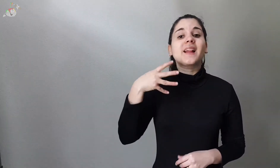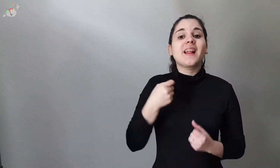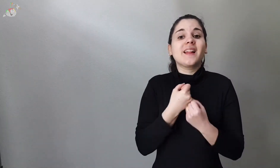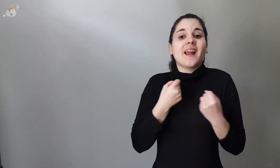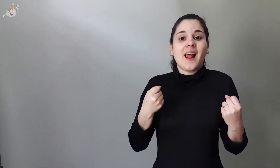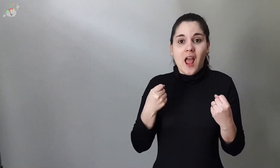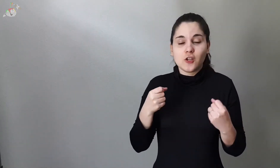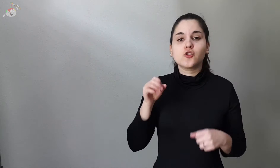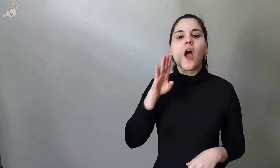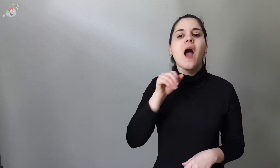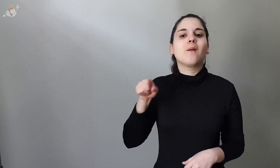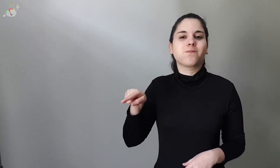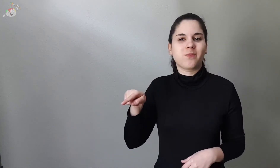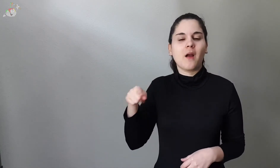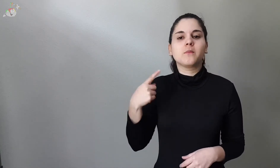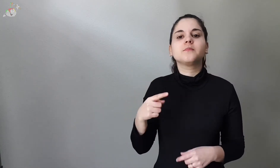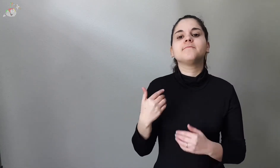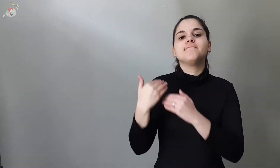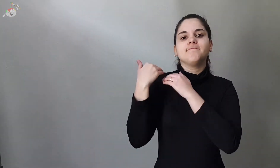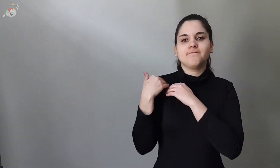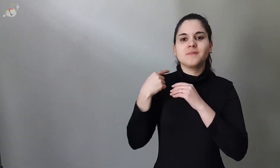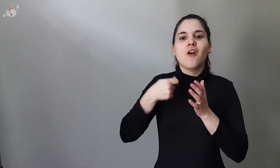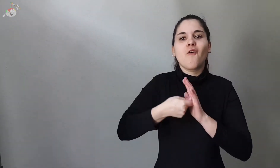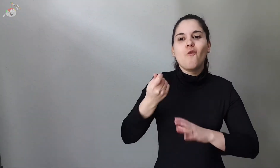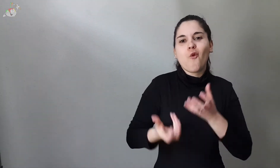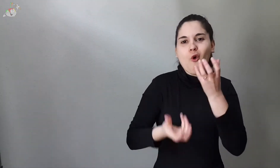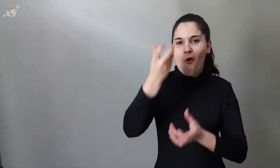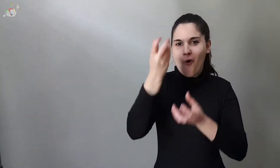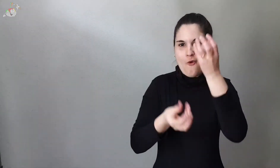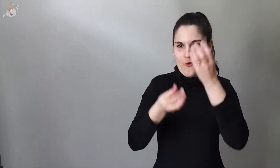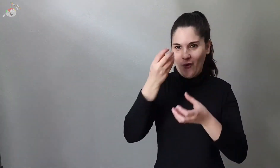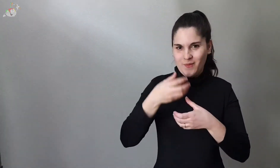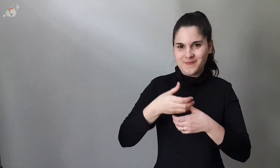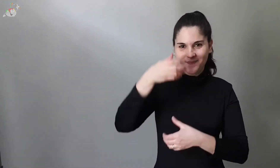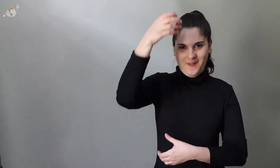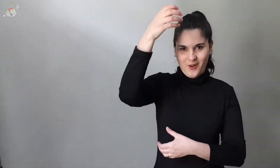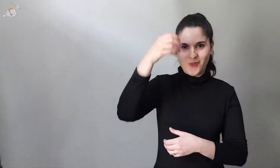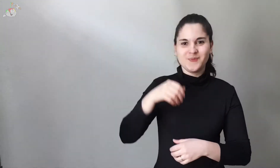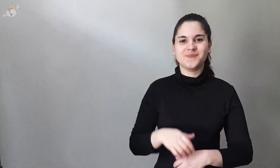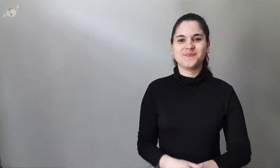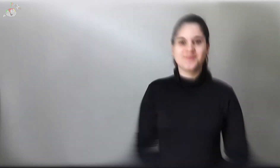On Shrove Tuesday, the Abbas have the task of setting fire to the pole.